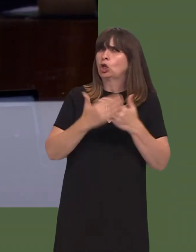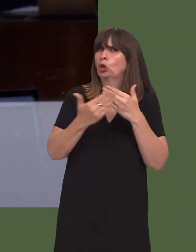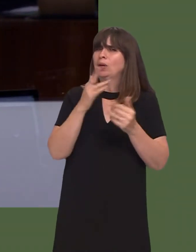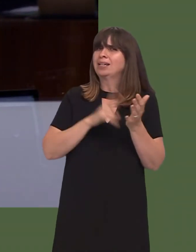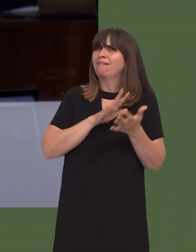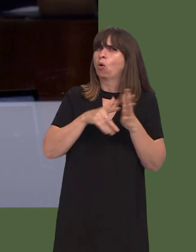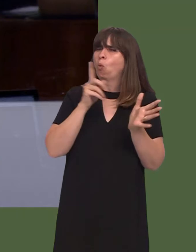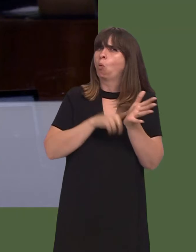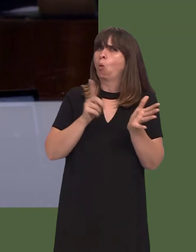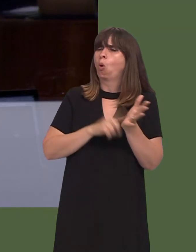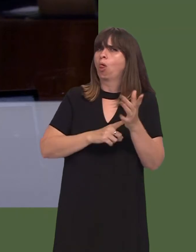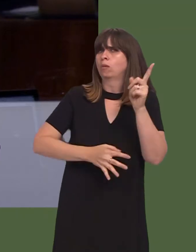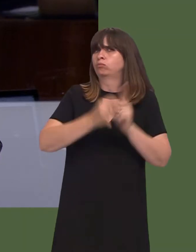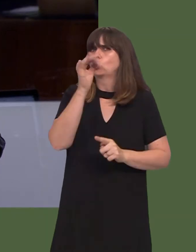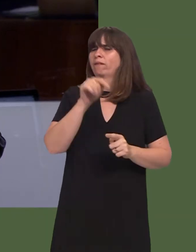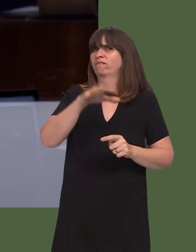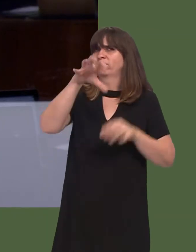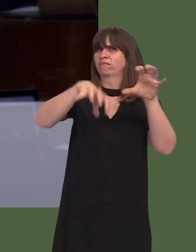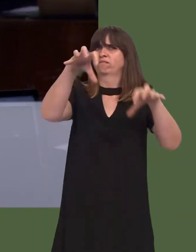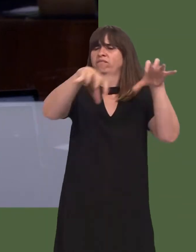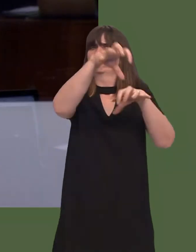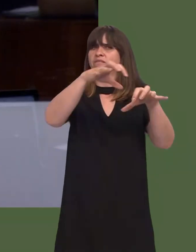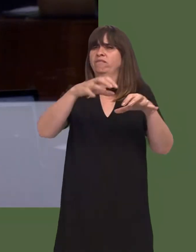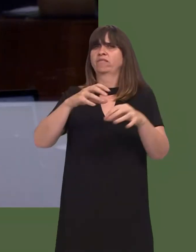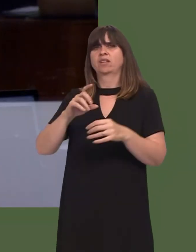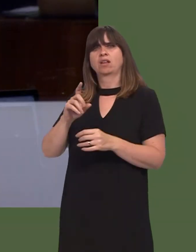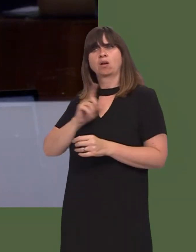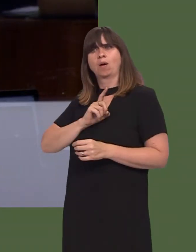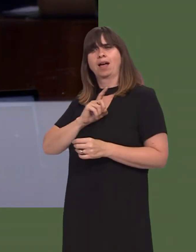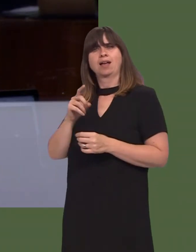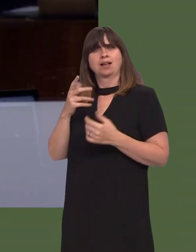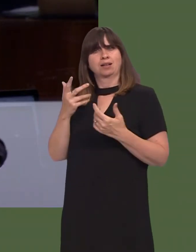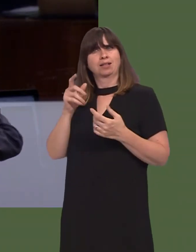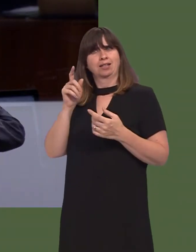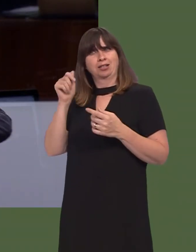for the remodelling of the health services surrounding the critical care centreóthe